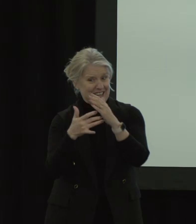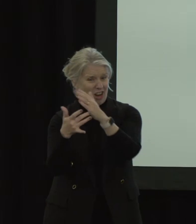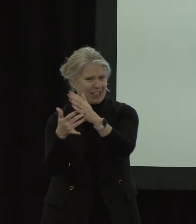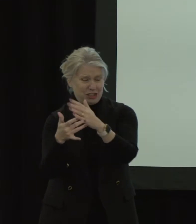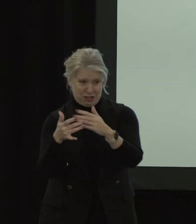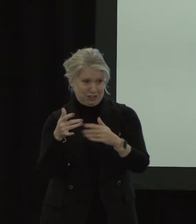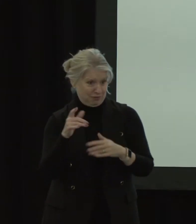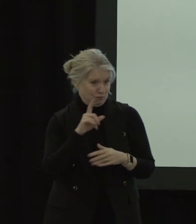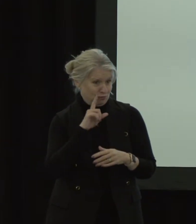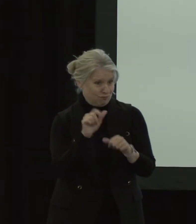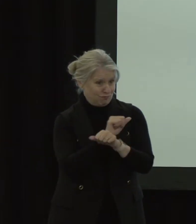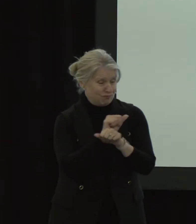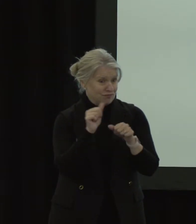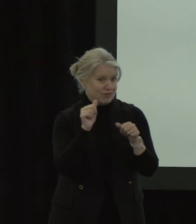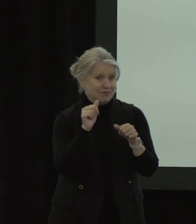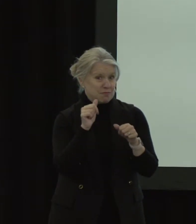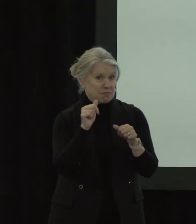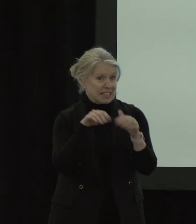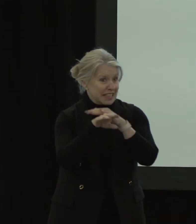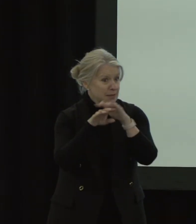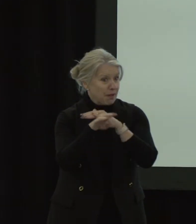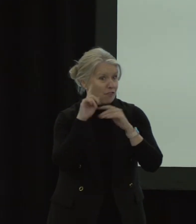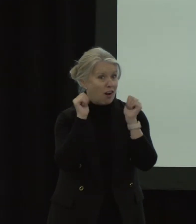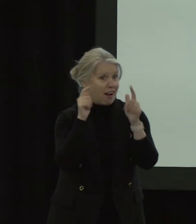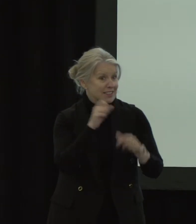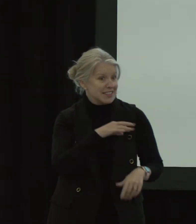by all of their existing staff, never mind some of the rest of us in the community.